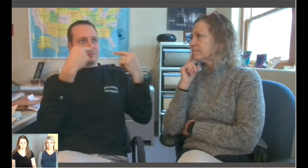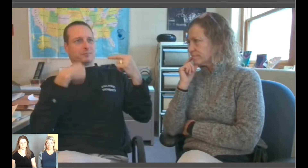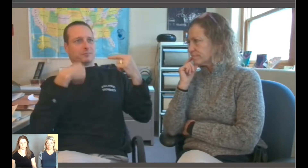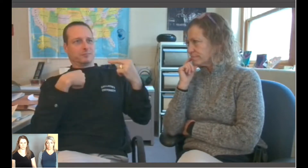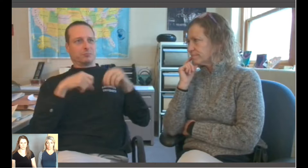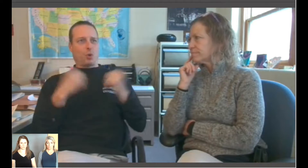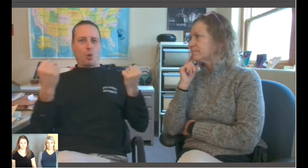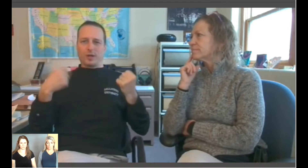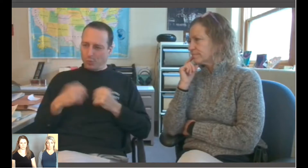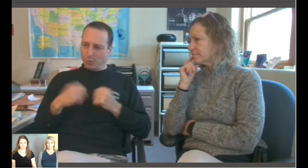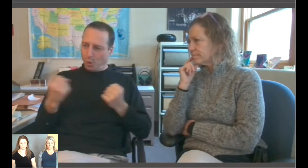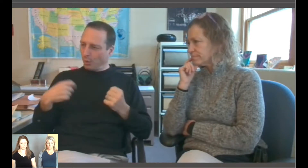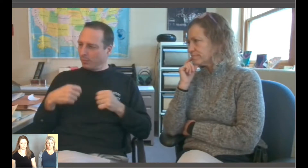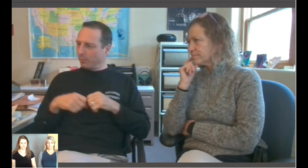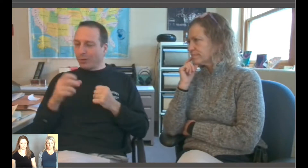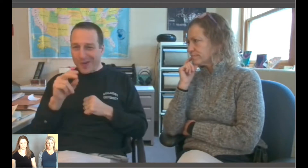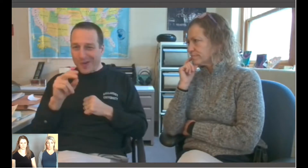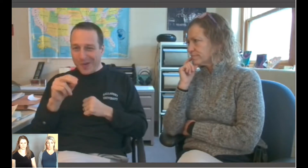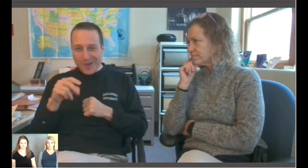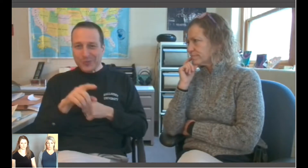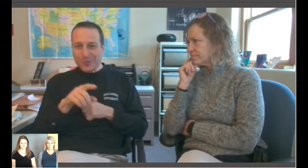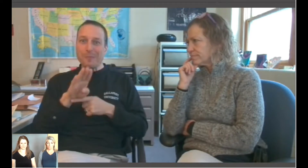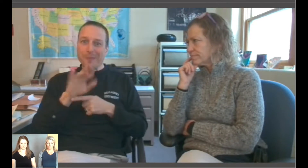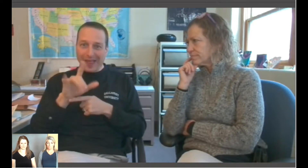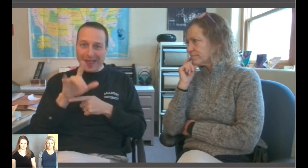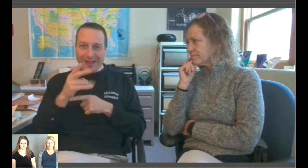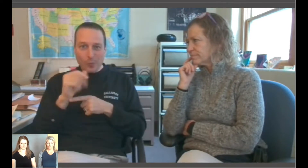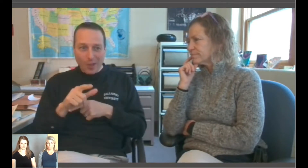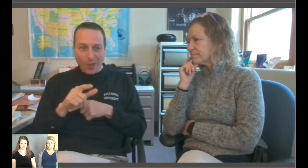There's a negative view on it. But no, they're bilingual. They're Deaf.